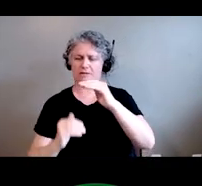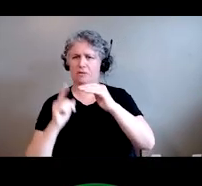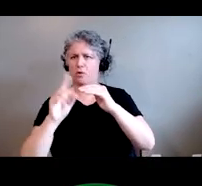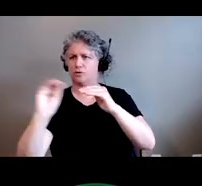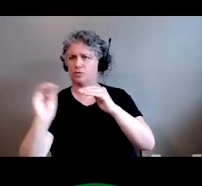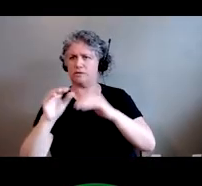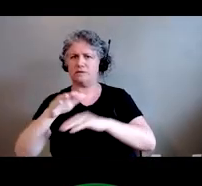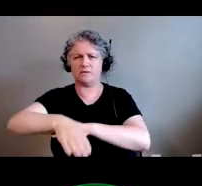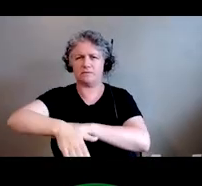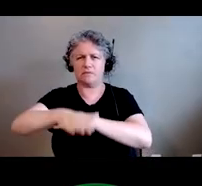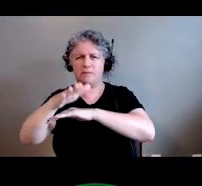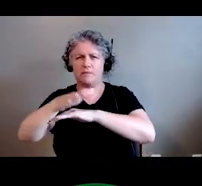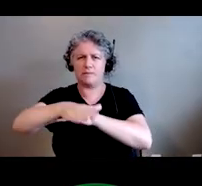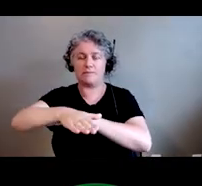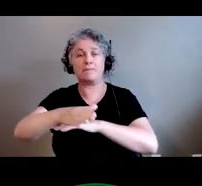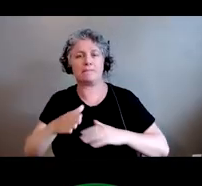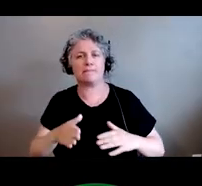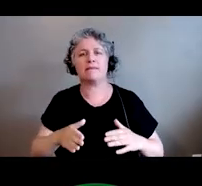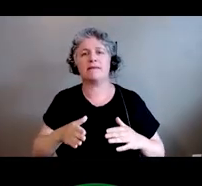destinations across the province of BC.